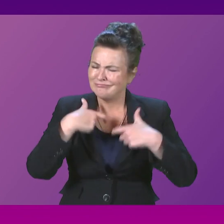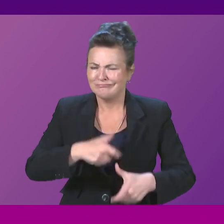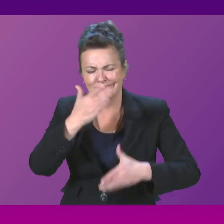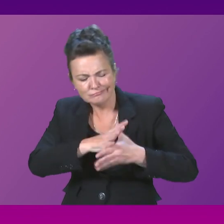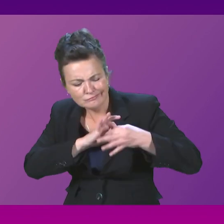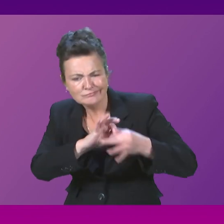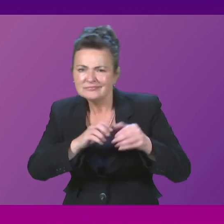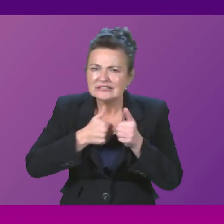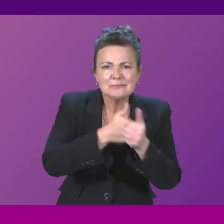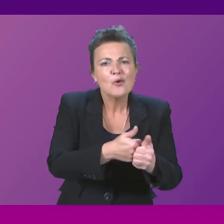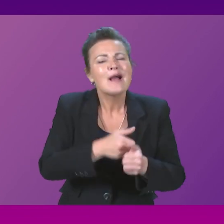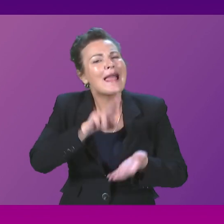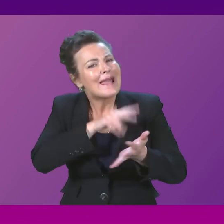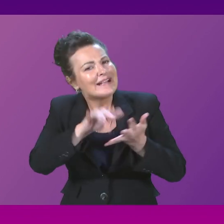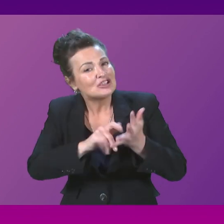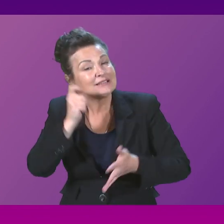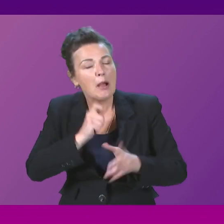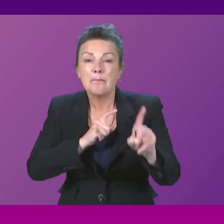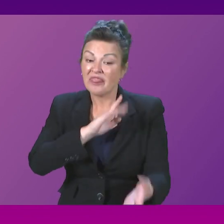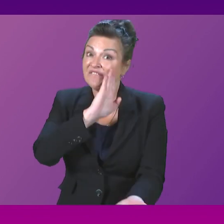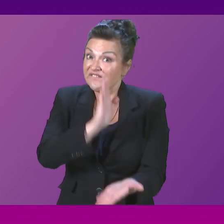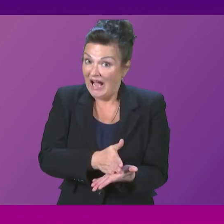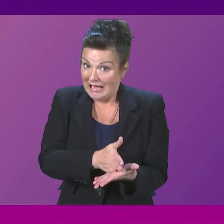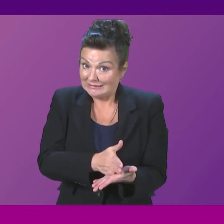The facts of the matter are as follows.